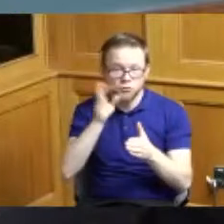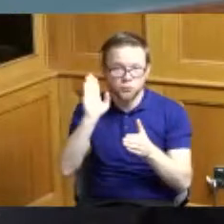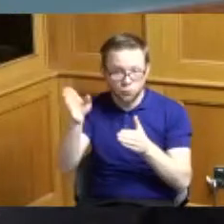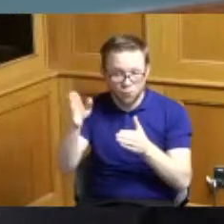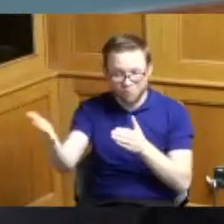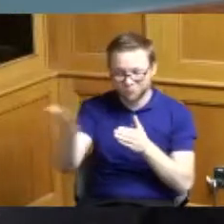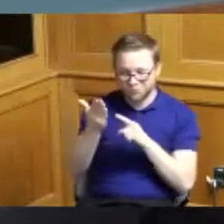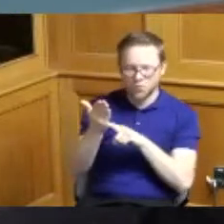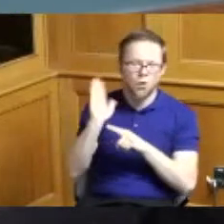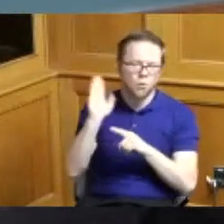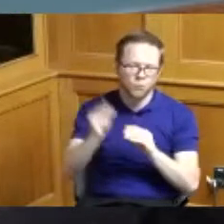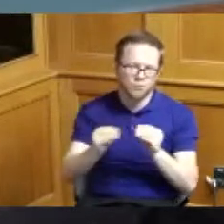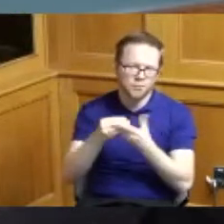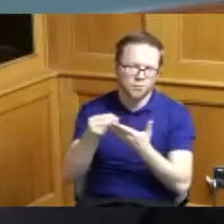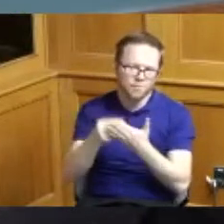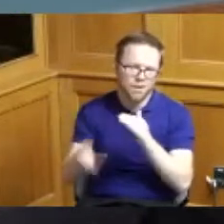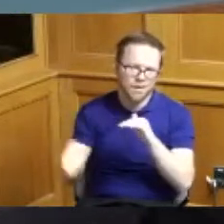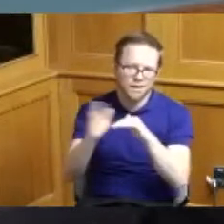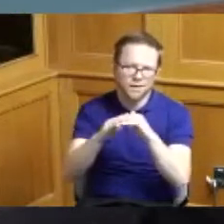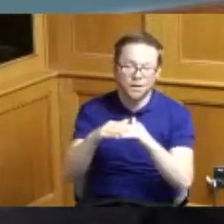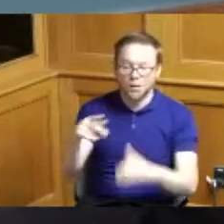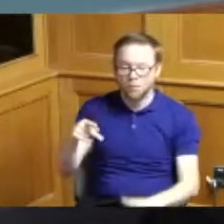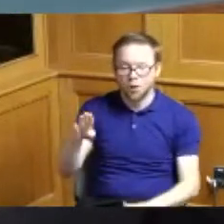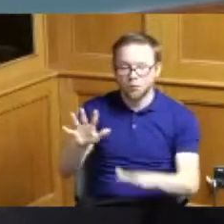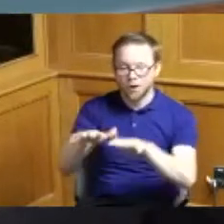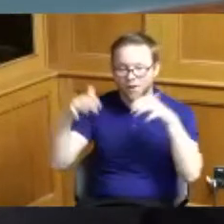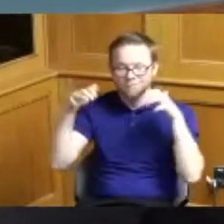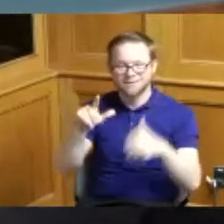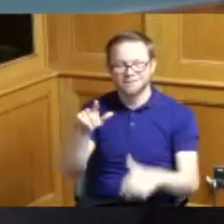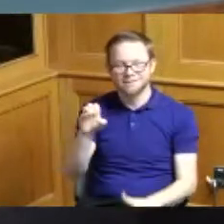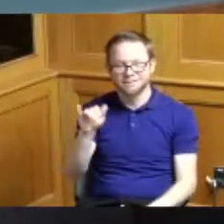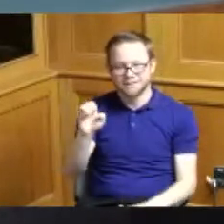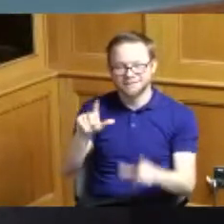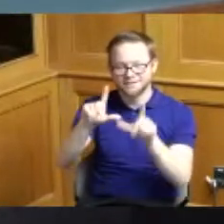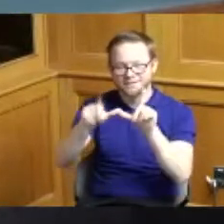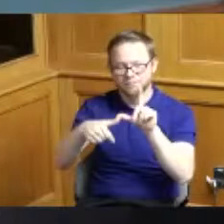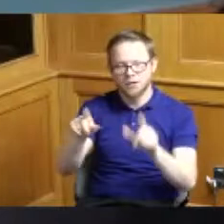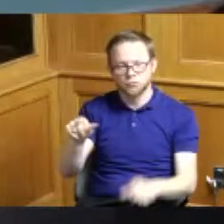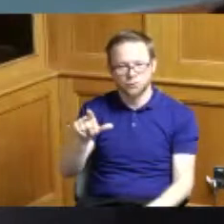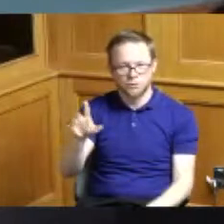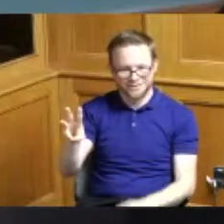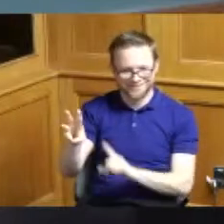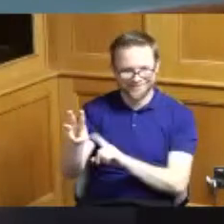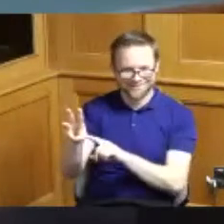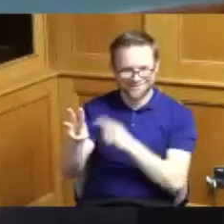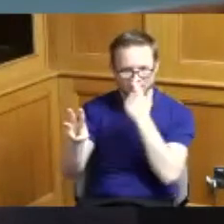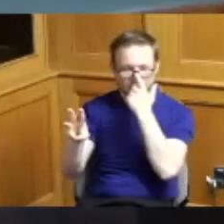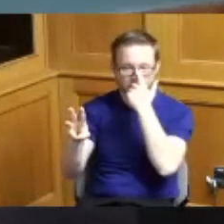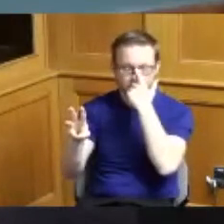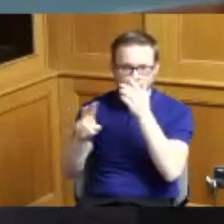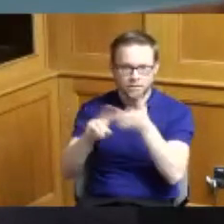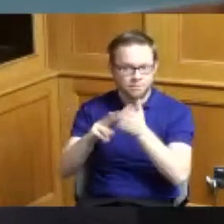all around the Bengals lease expires in 2026. there has to be a negotiation